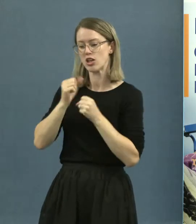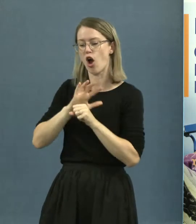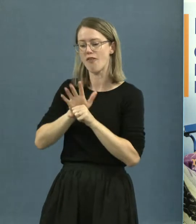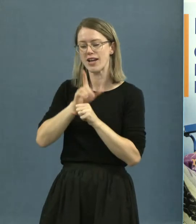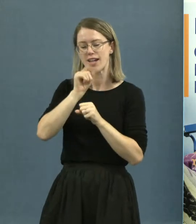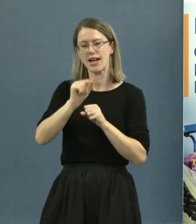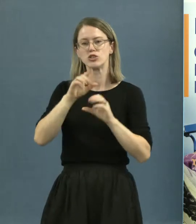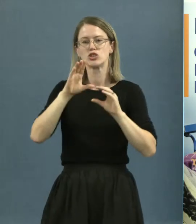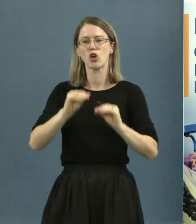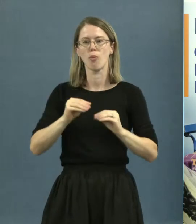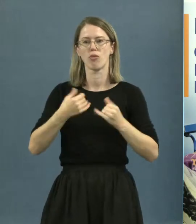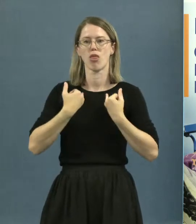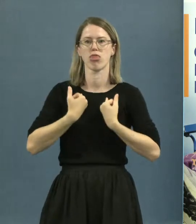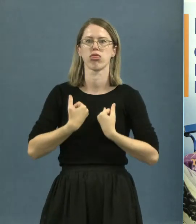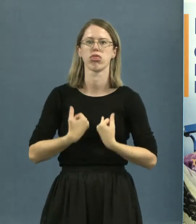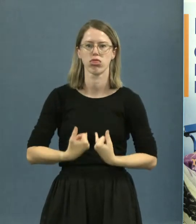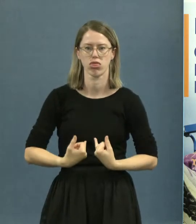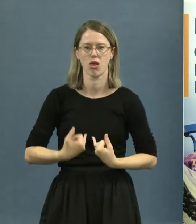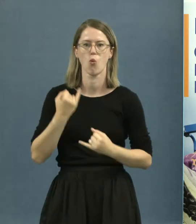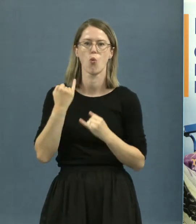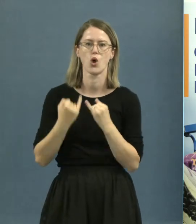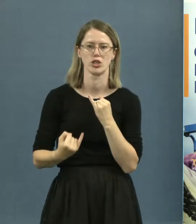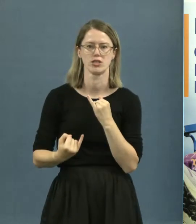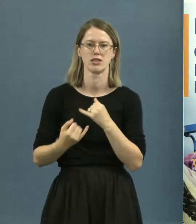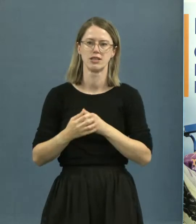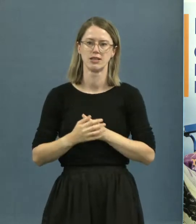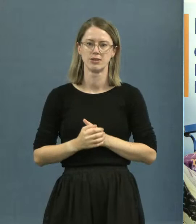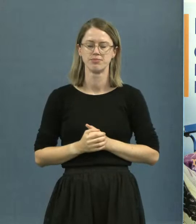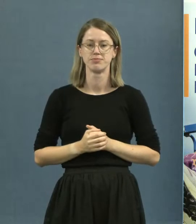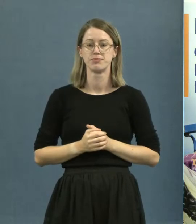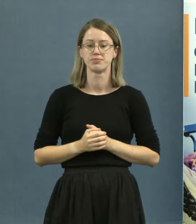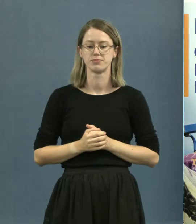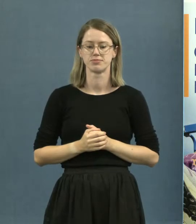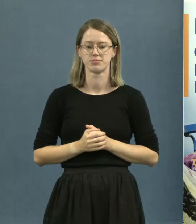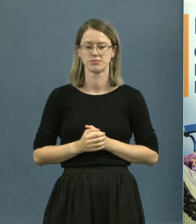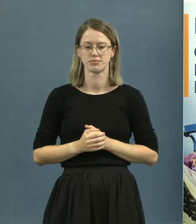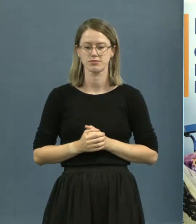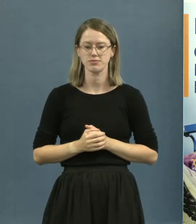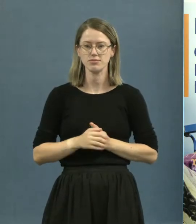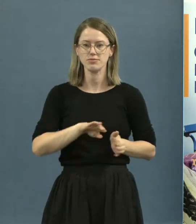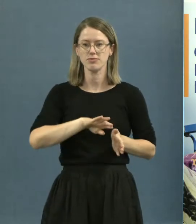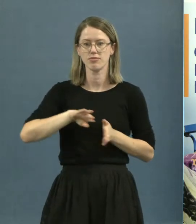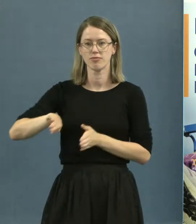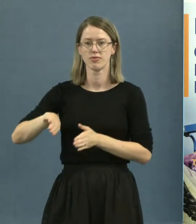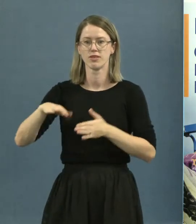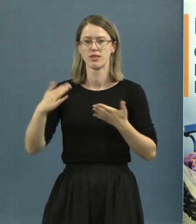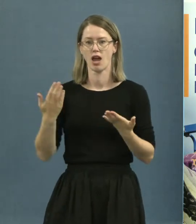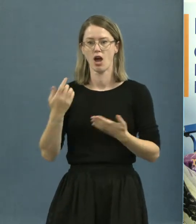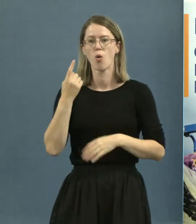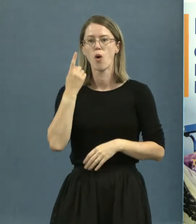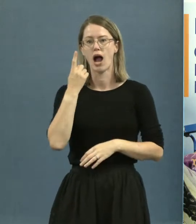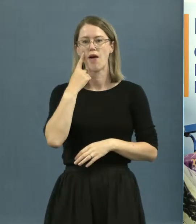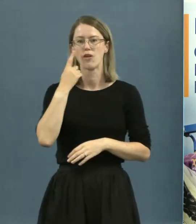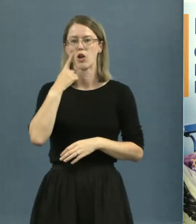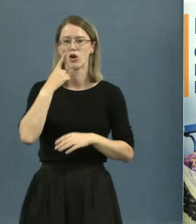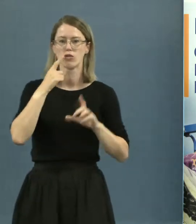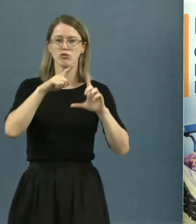stop you becoming infected in the first place and can stop you becoming more seriously in